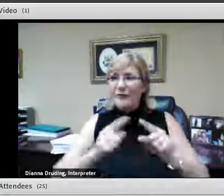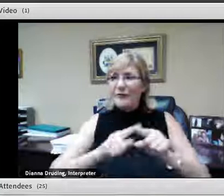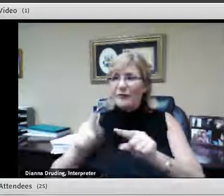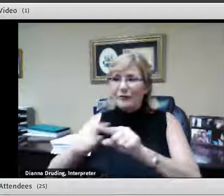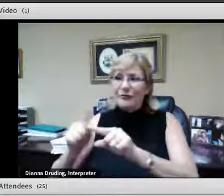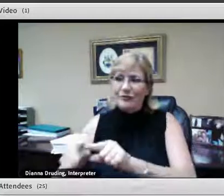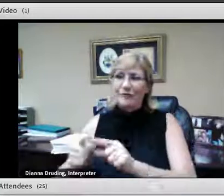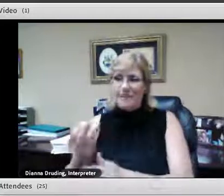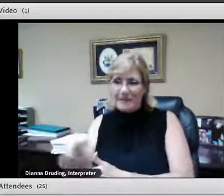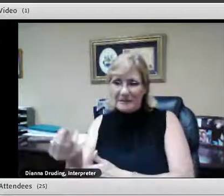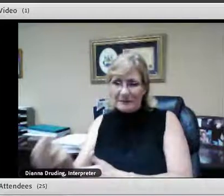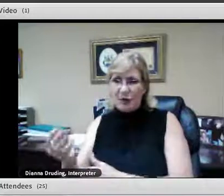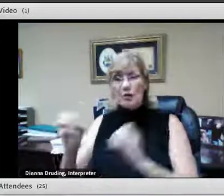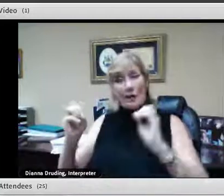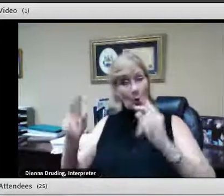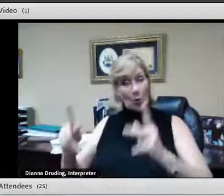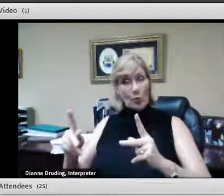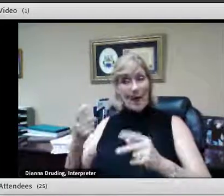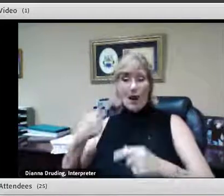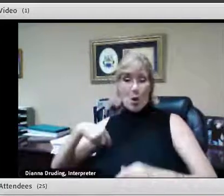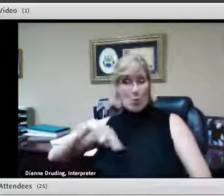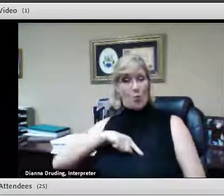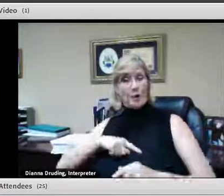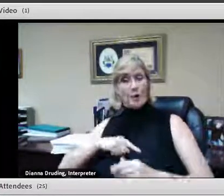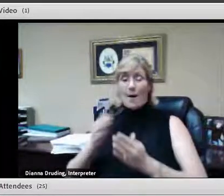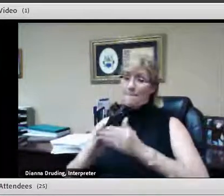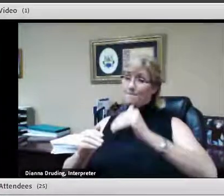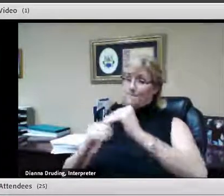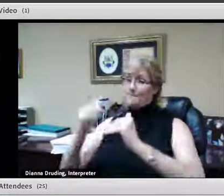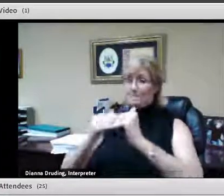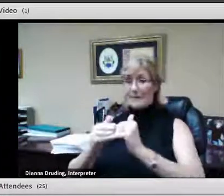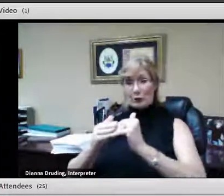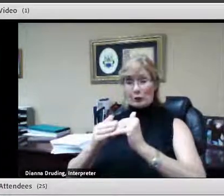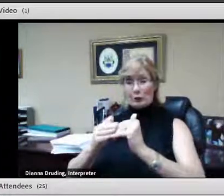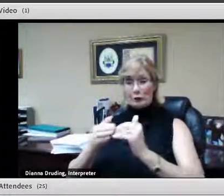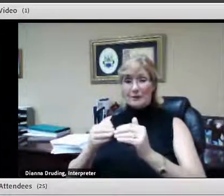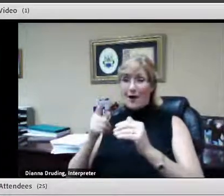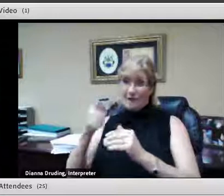we are going to build a submarine," or a Ferris wheel, which you see in the picture there.